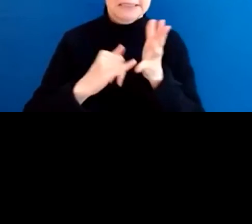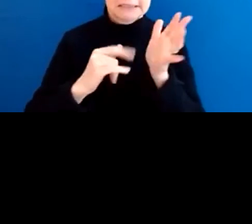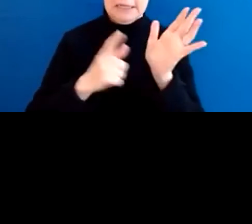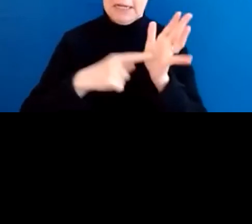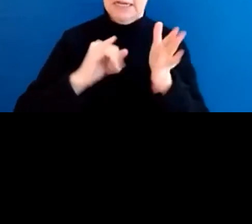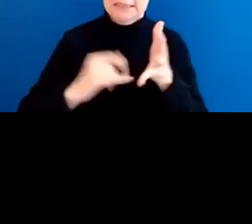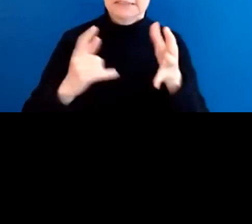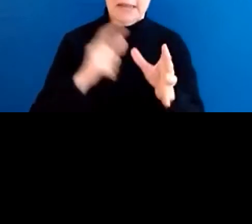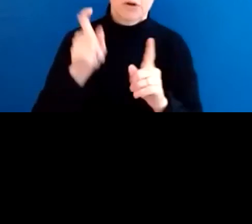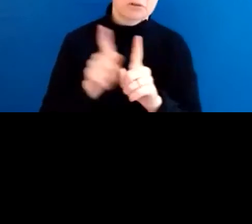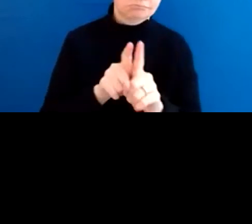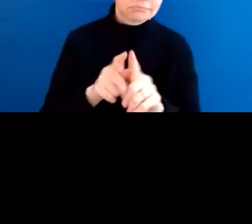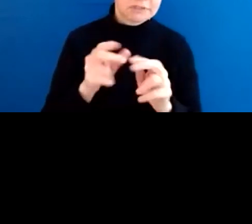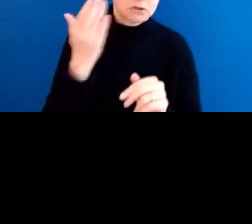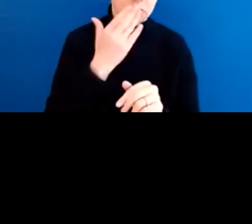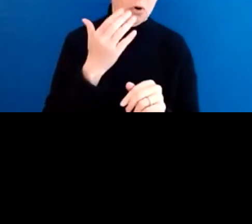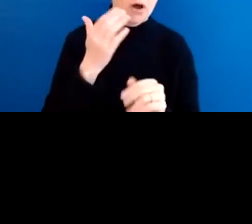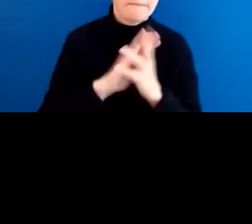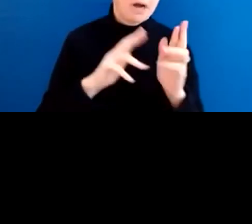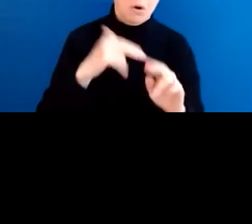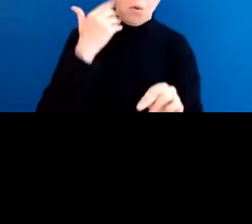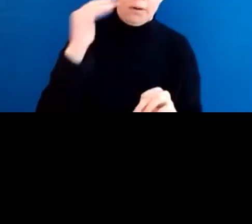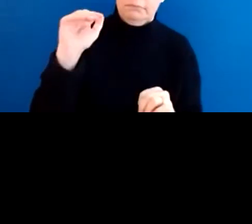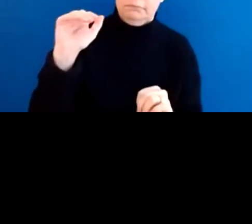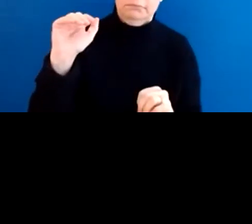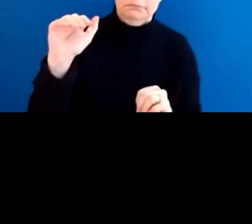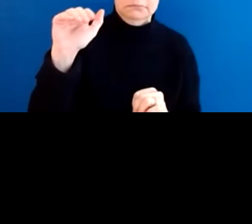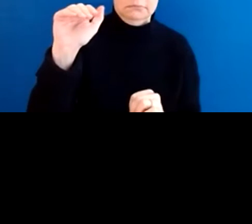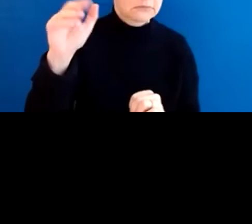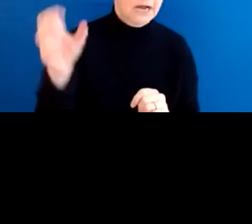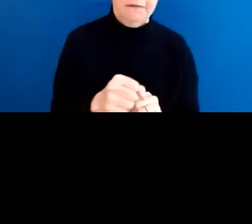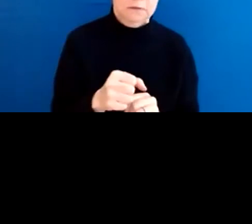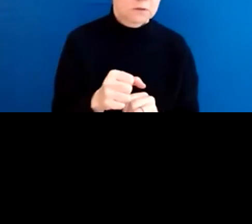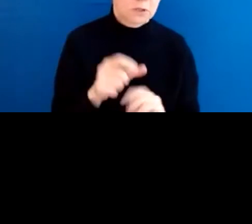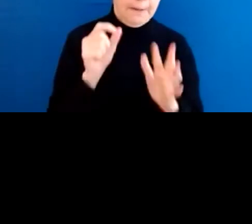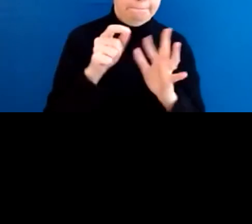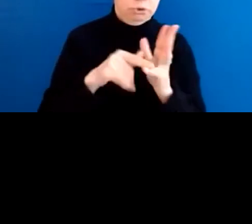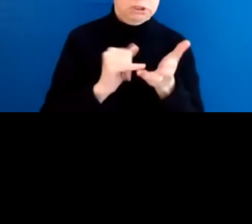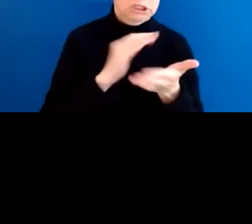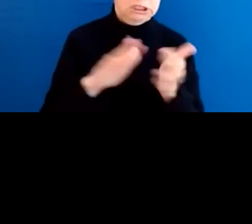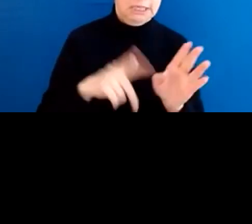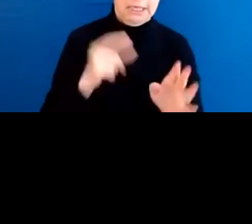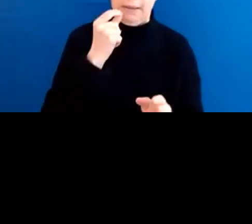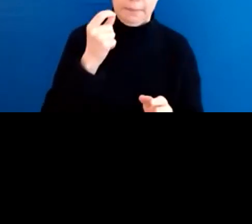And yet just continuing to check up, be prepared, you have to be pushy.